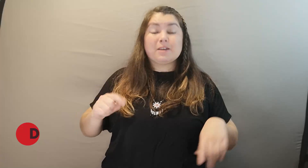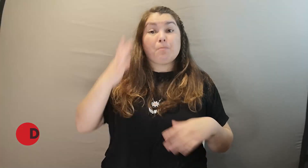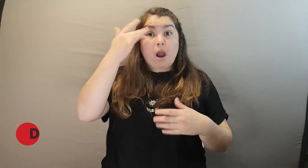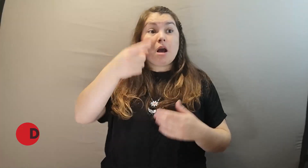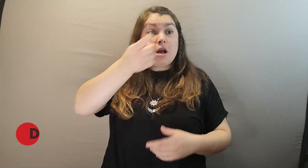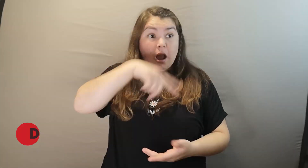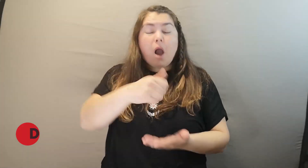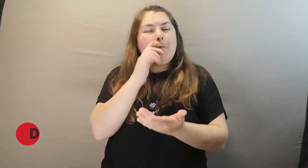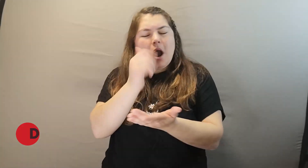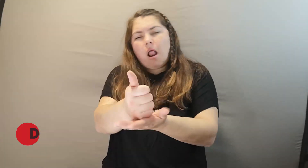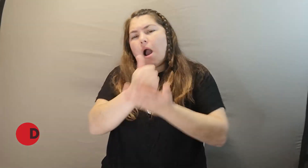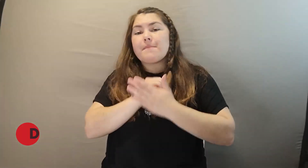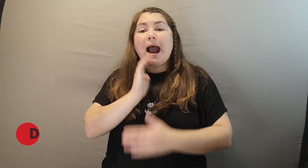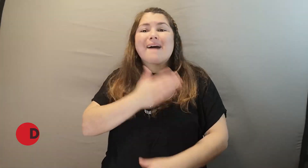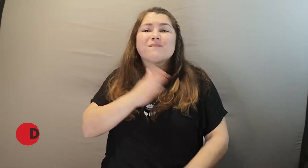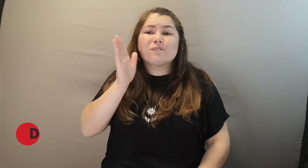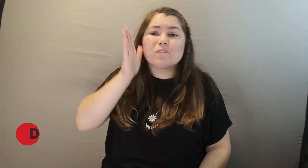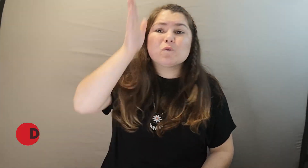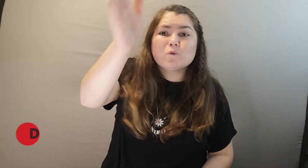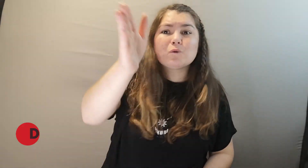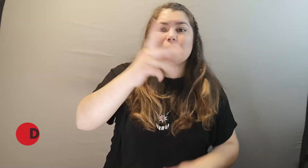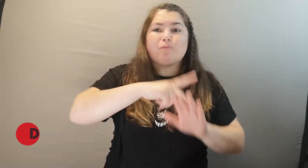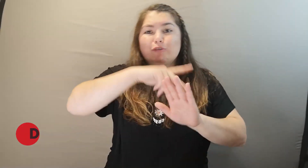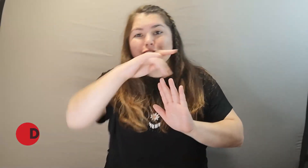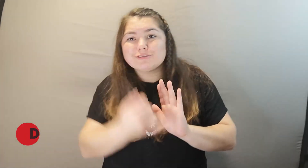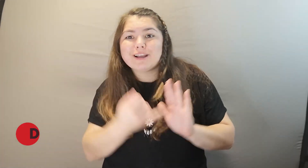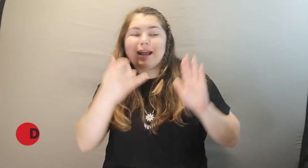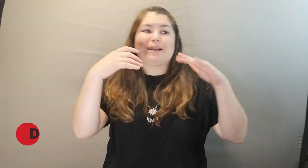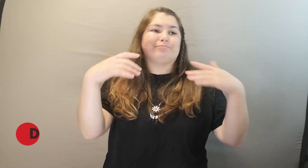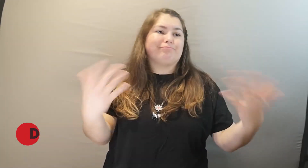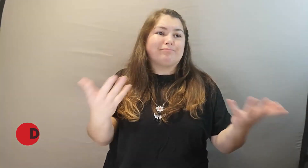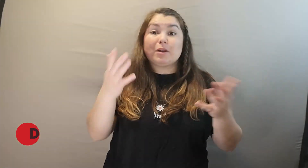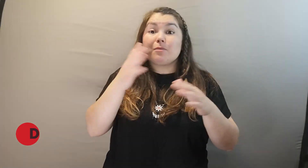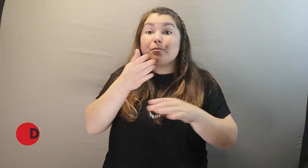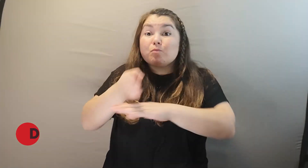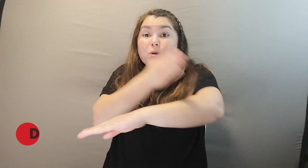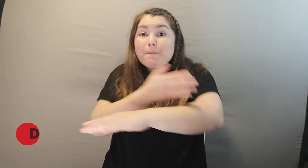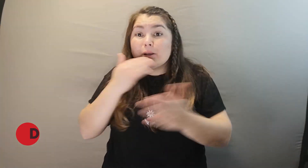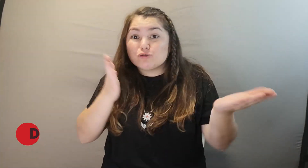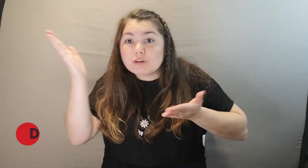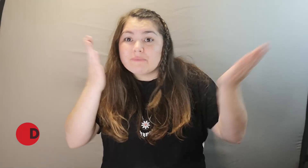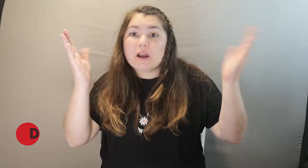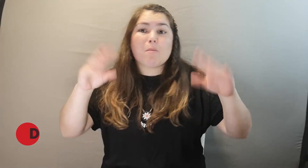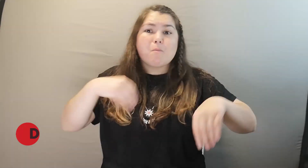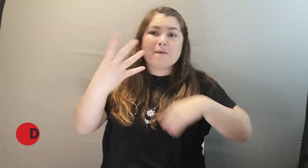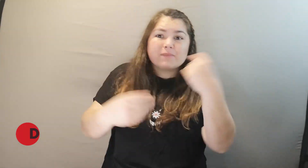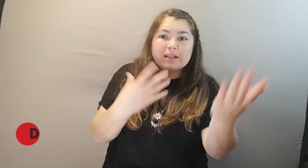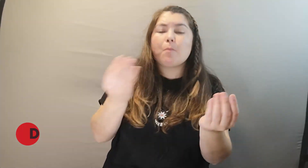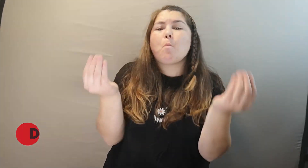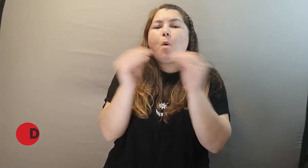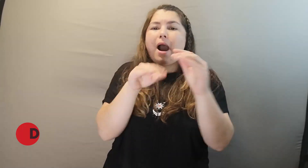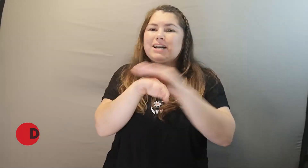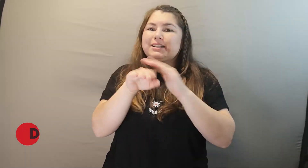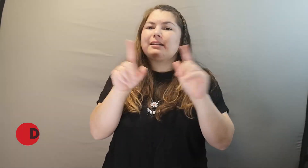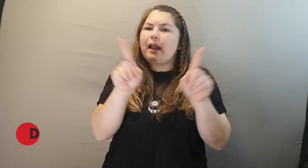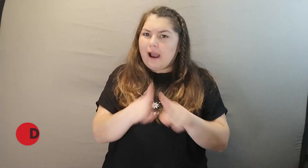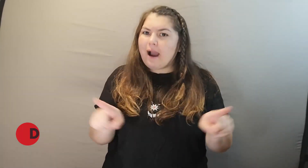our future projects, improvements in services and more accessibility